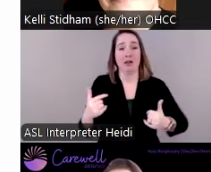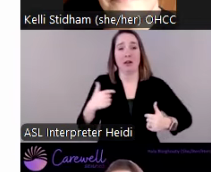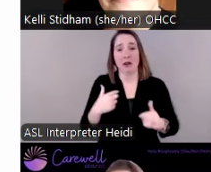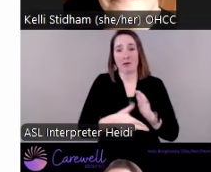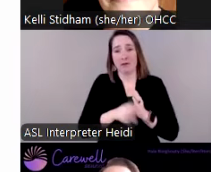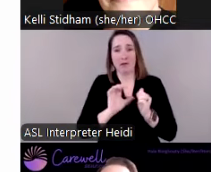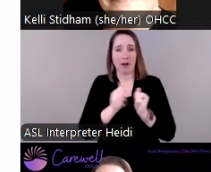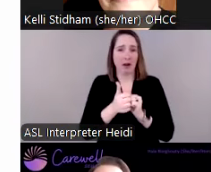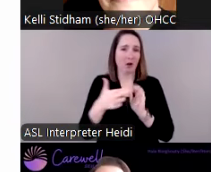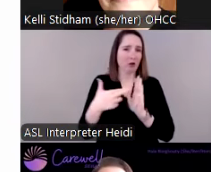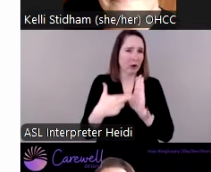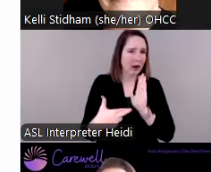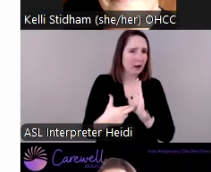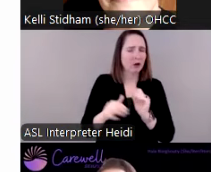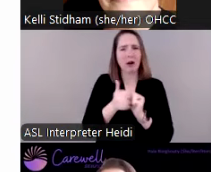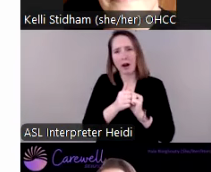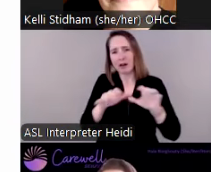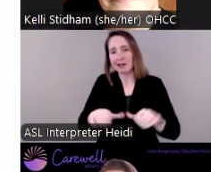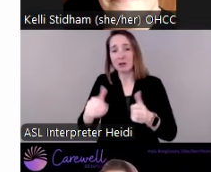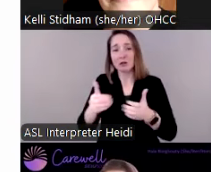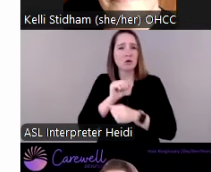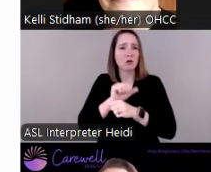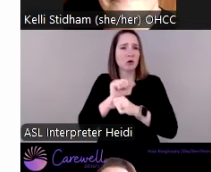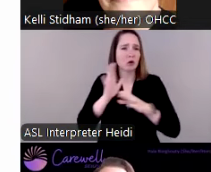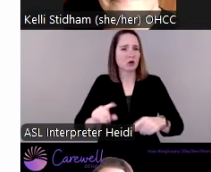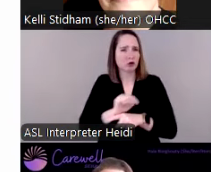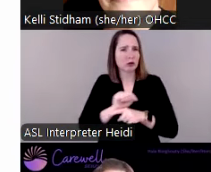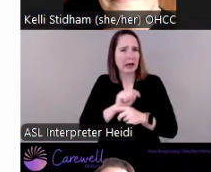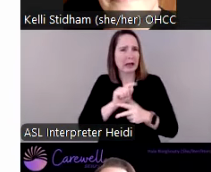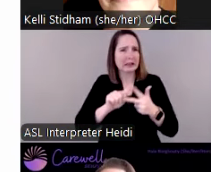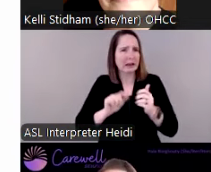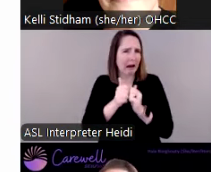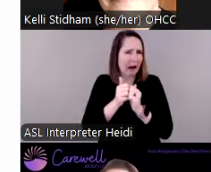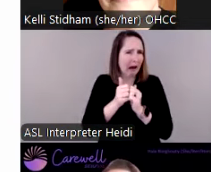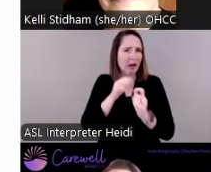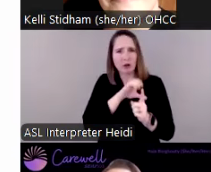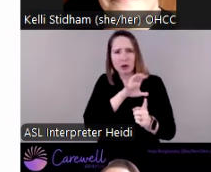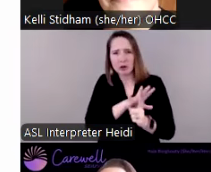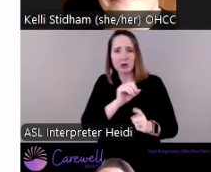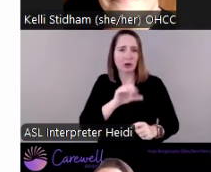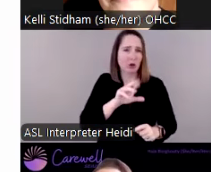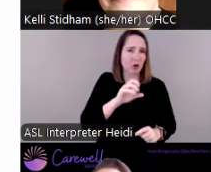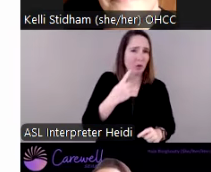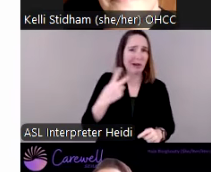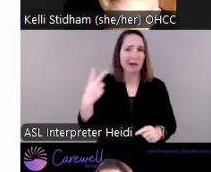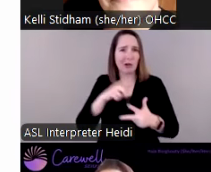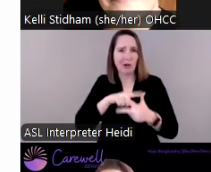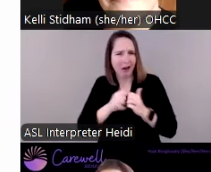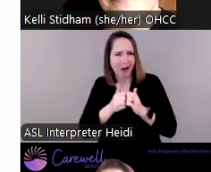register and how to take the new worker training series orientation core one and